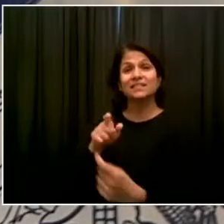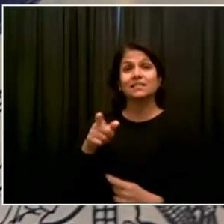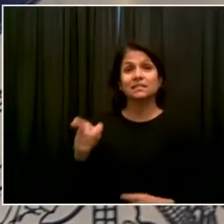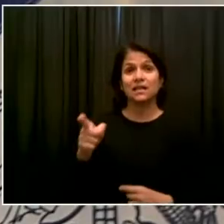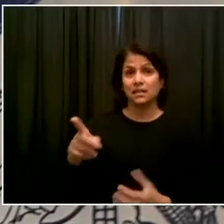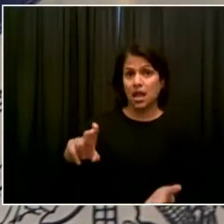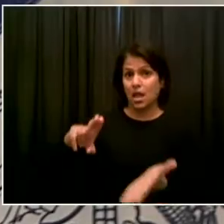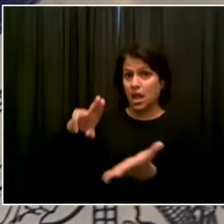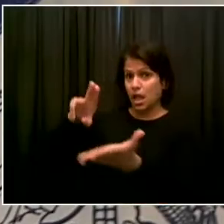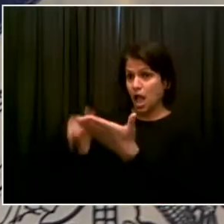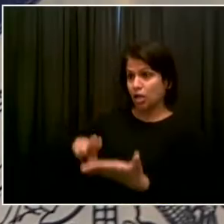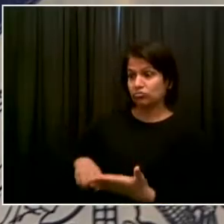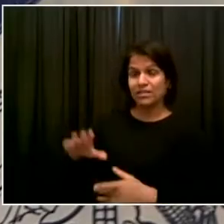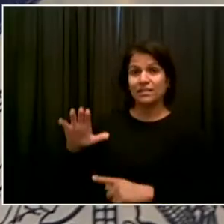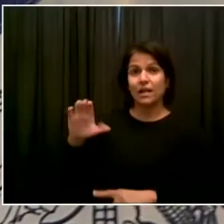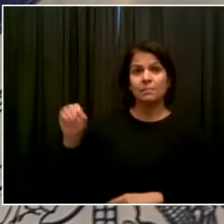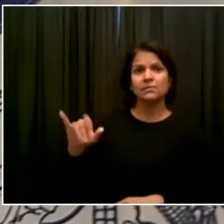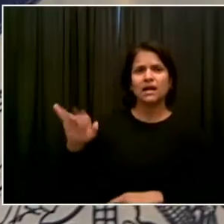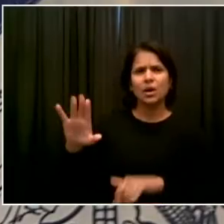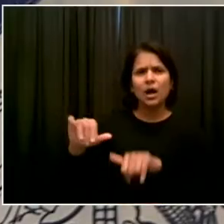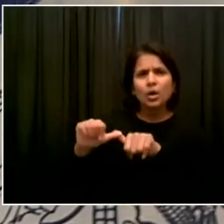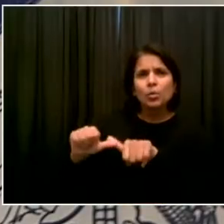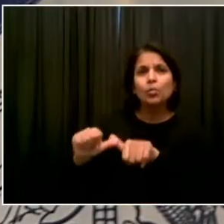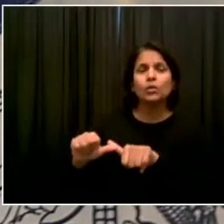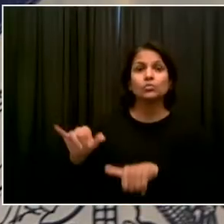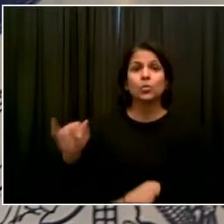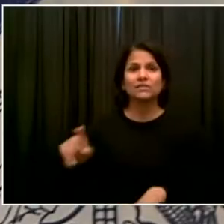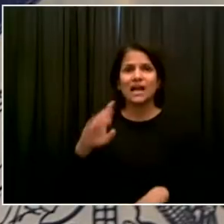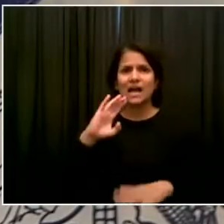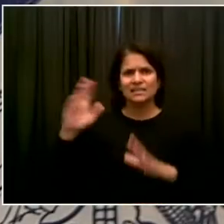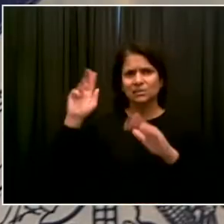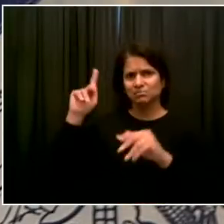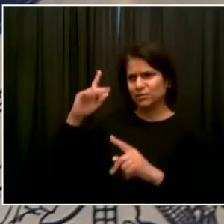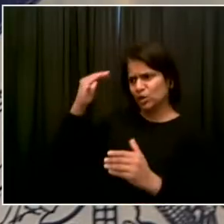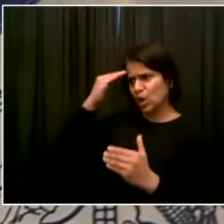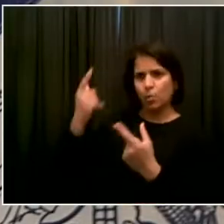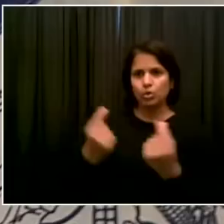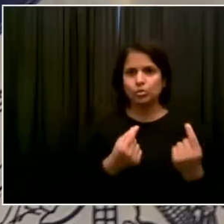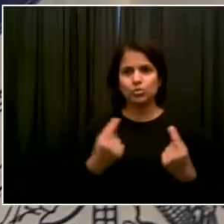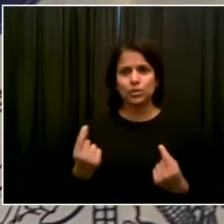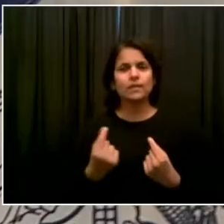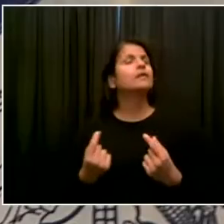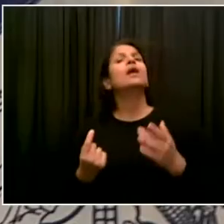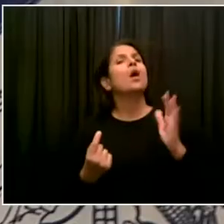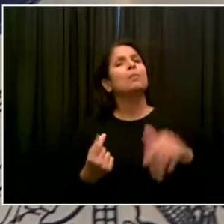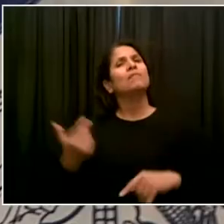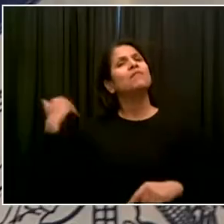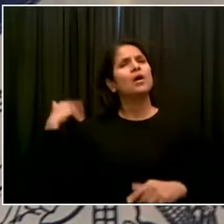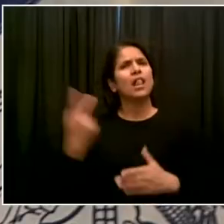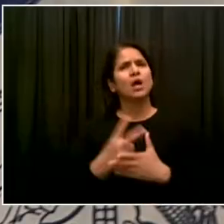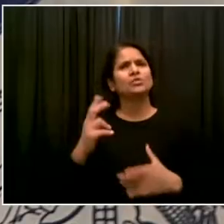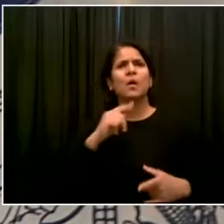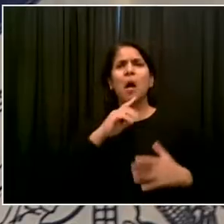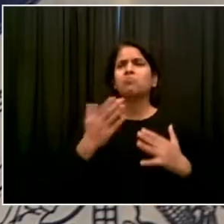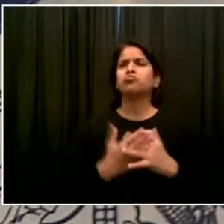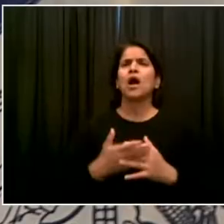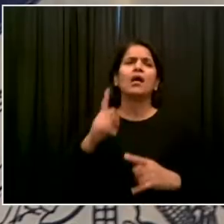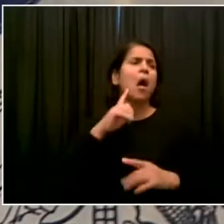AN DWEC AN MA KE ADJUSTMENTS WITH THAT WORKFORCE TO COVER MORE LPACES. IN TERMS OF THE VENDORS AND ETHIR SITES, THEY HAVE TO CREATE CONSISTENCY.